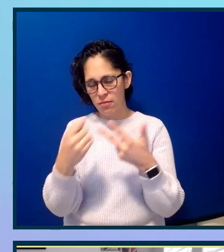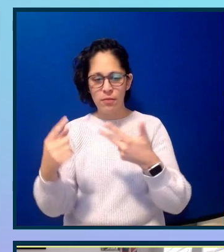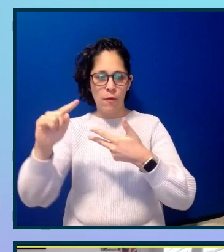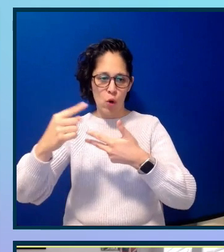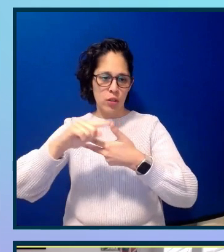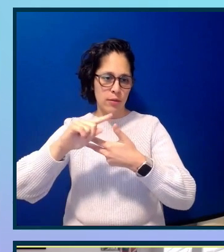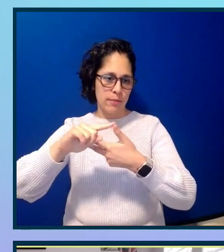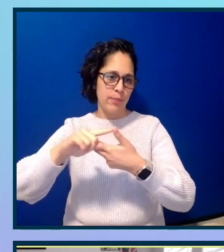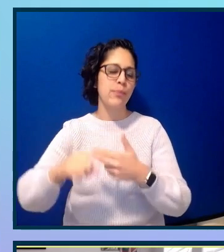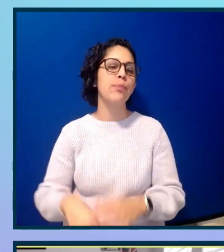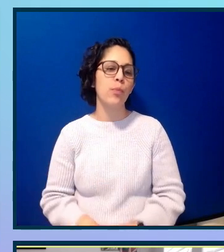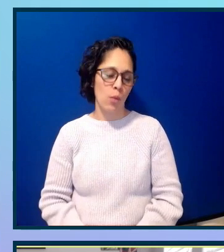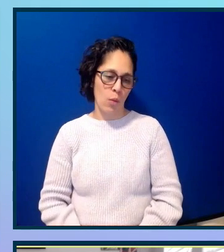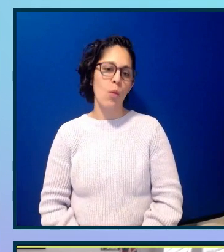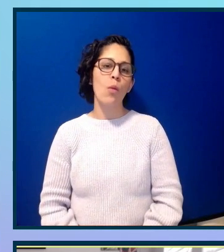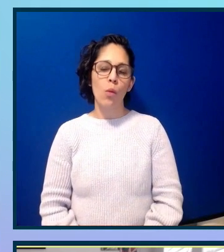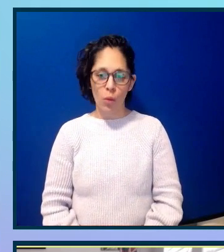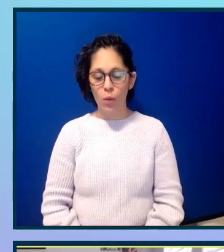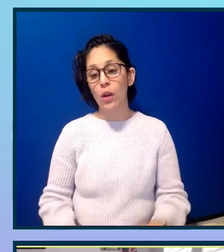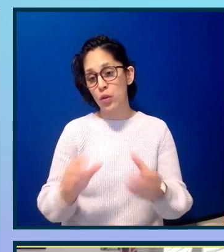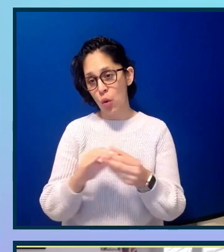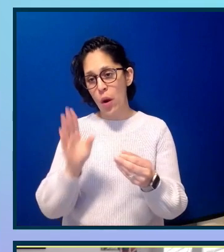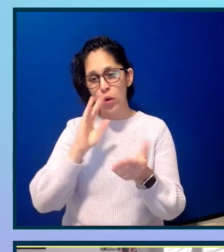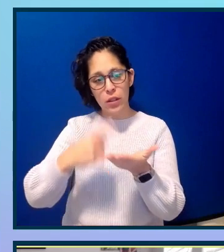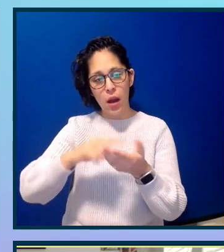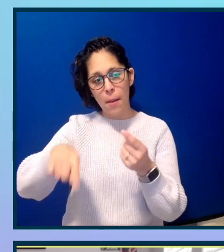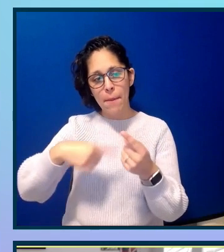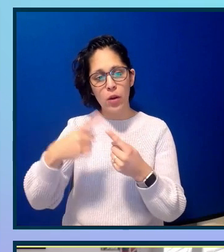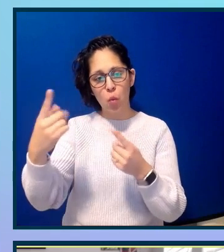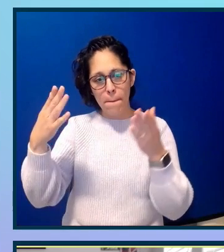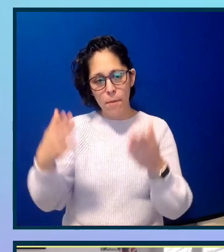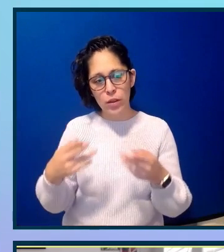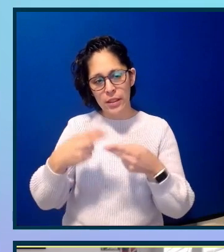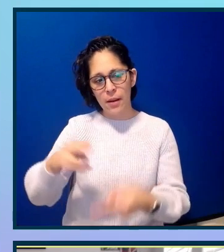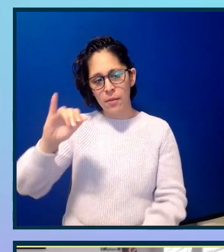So the first story that I'm gonna talk about is from a persona, an individual named Jonathan.